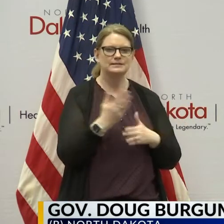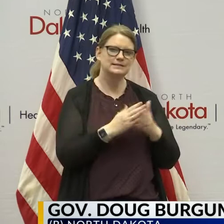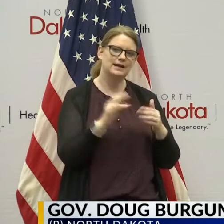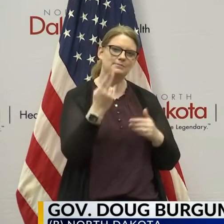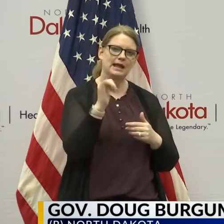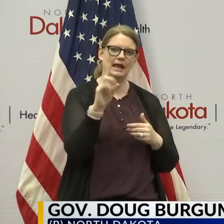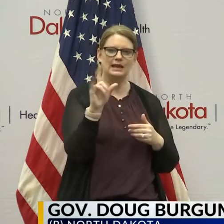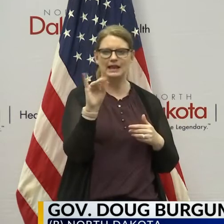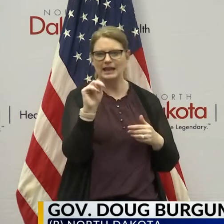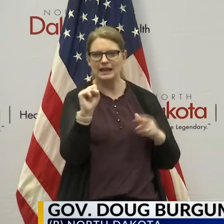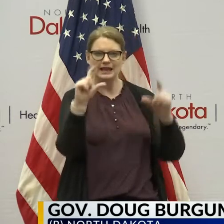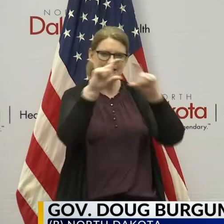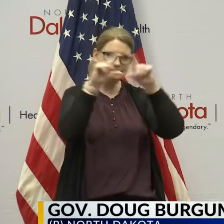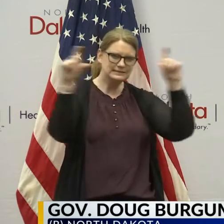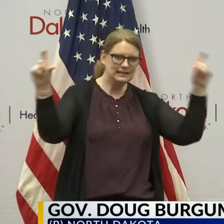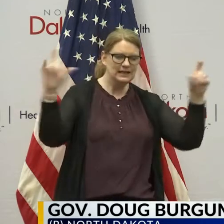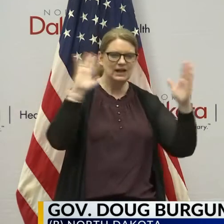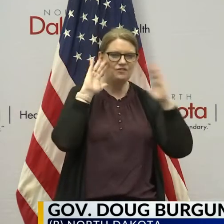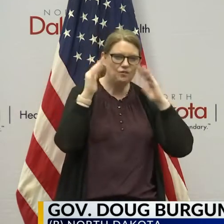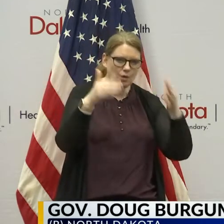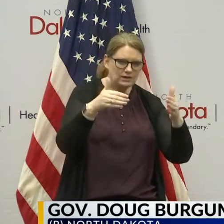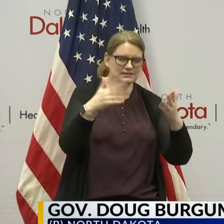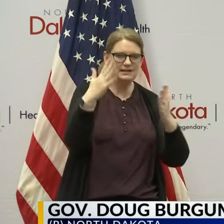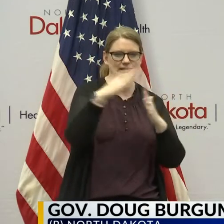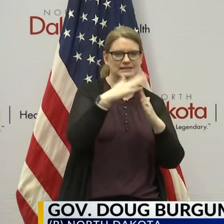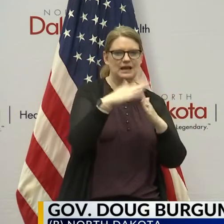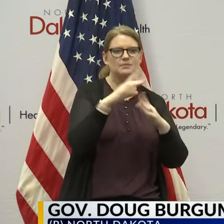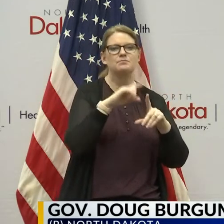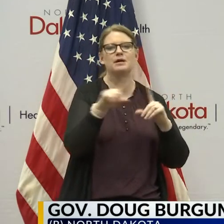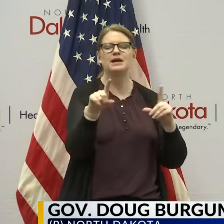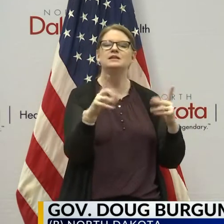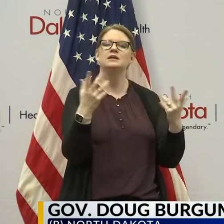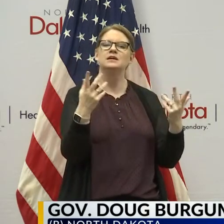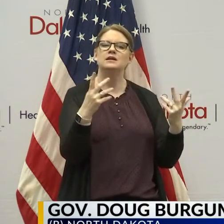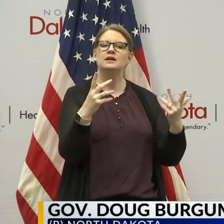THAT TALKS ABOUT CUMULATIVE CASES TO MAKE THIS EASIER TO UNDERSTAND, THERE WAS SOME